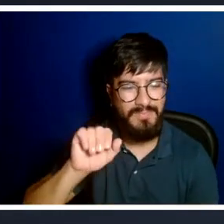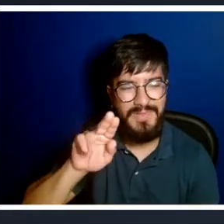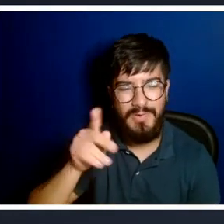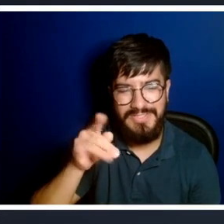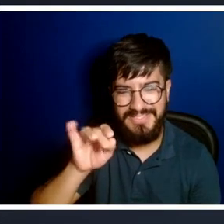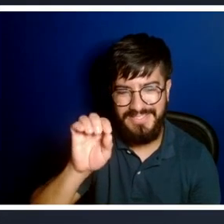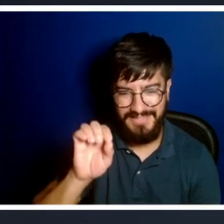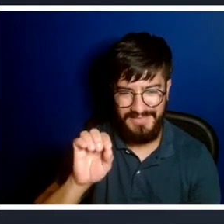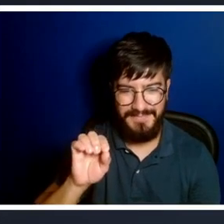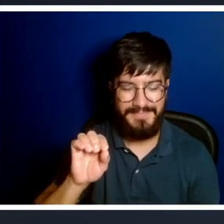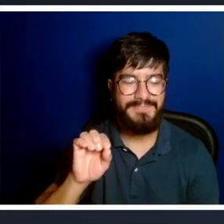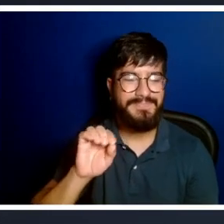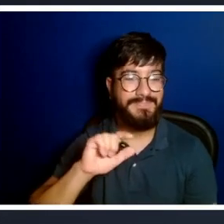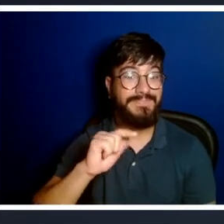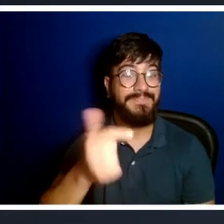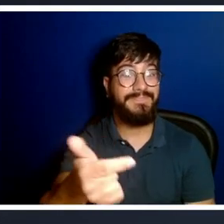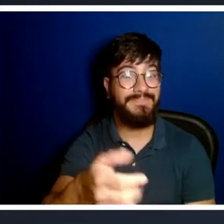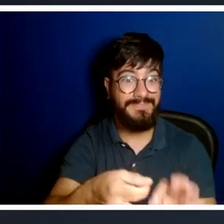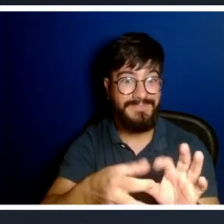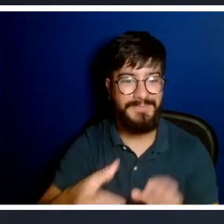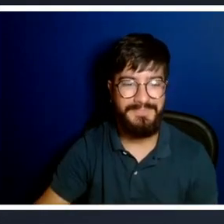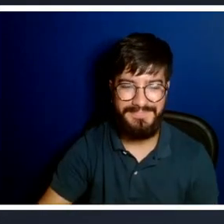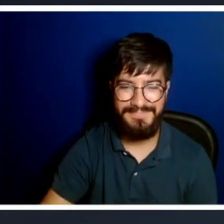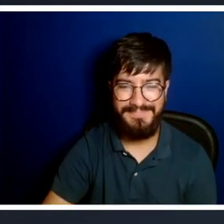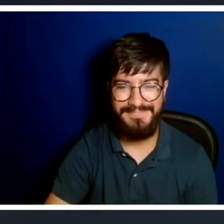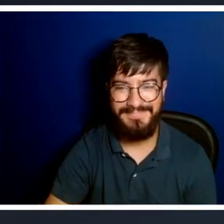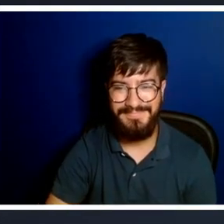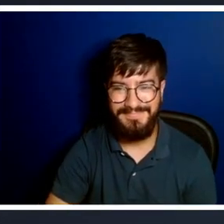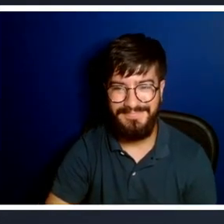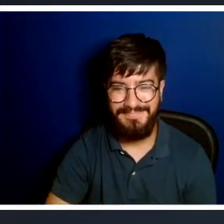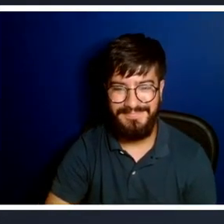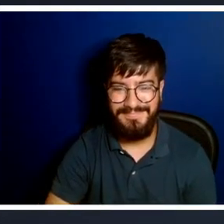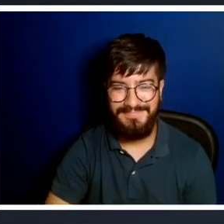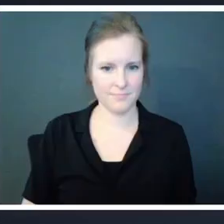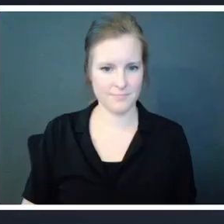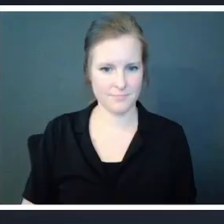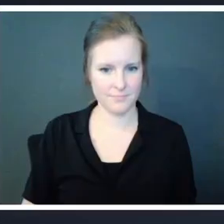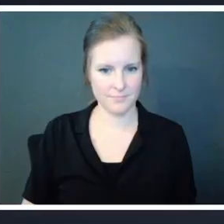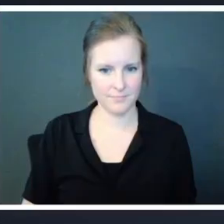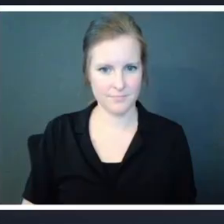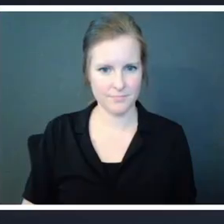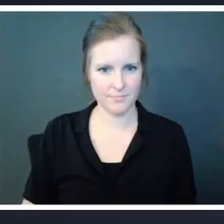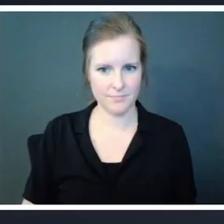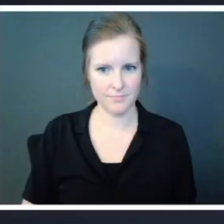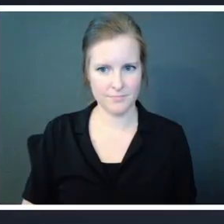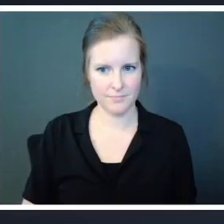A key overall goal of that video series was to help tell just a few of the fascinating and